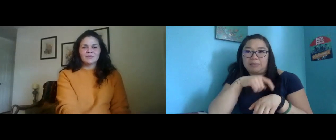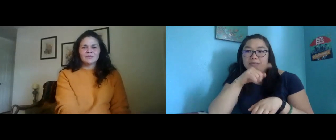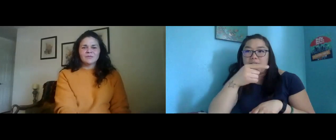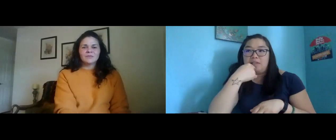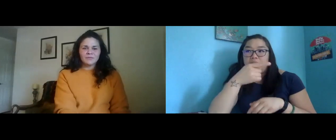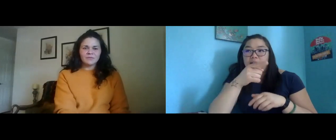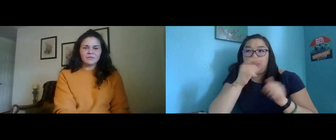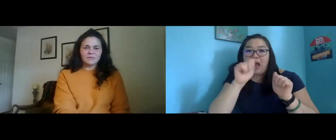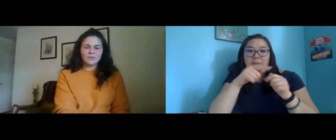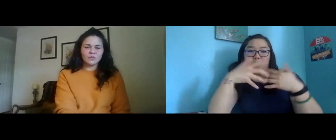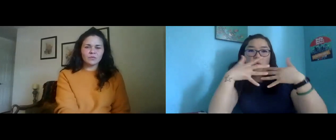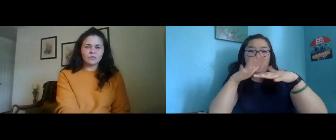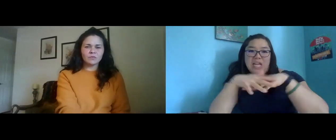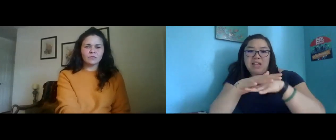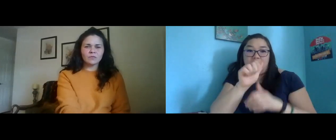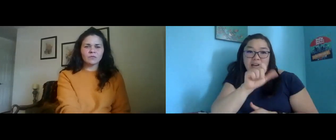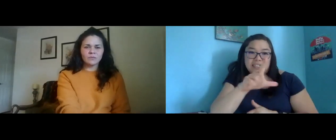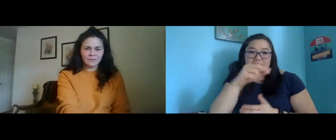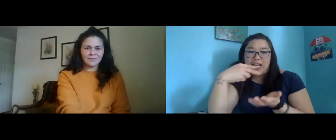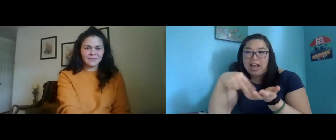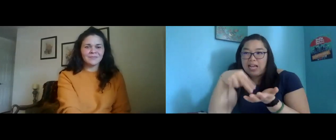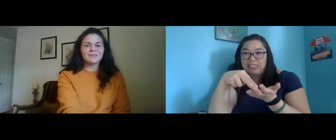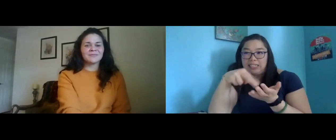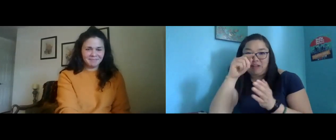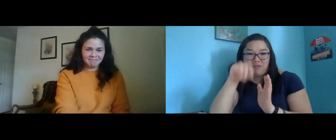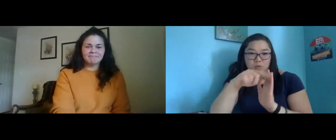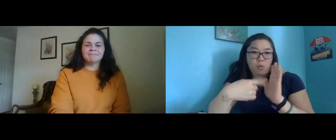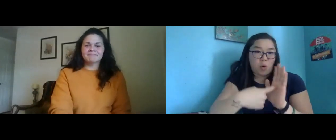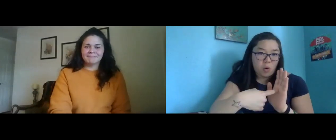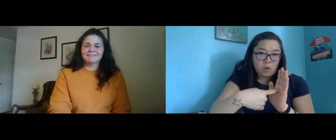P: I recently read the New York Times article about you. You were able to weave dance and ASL in this role.